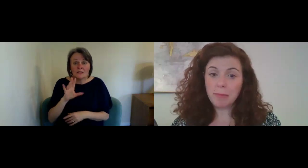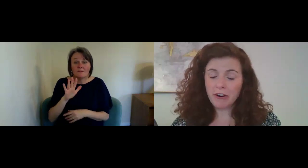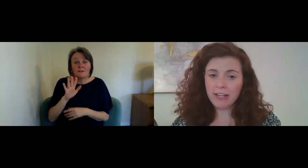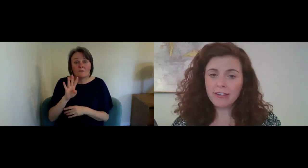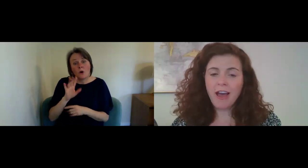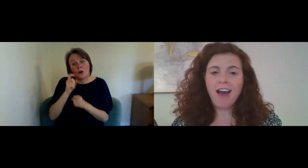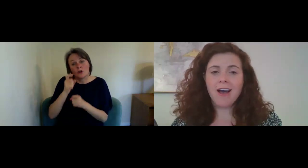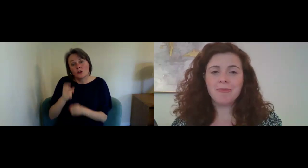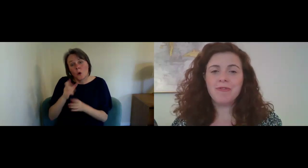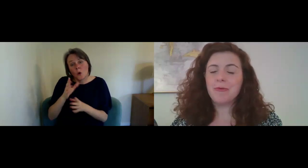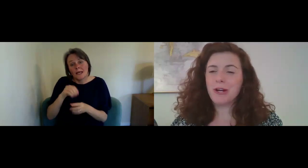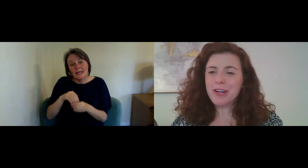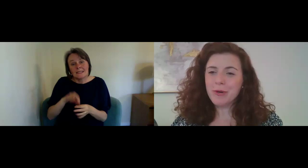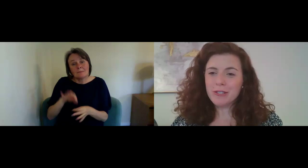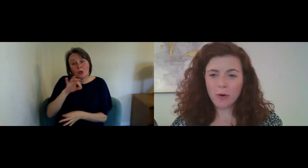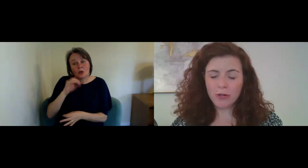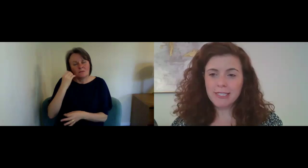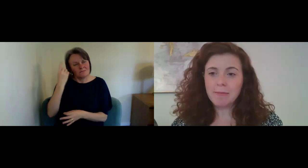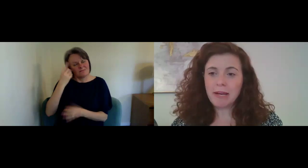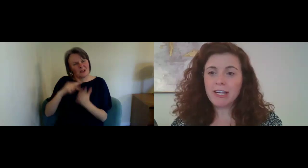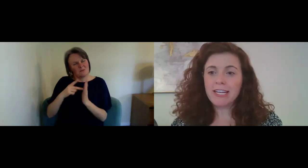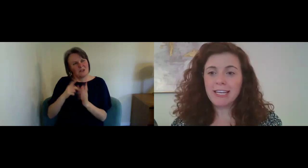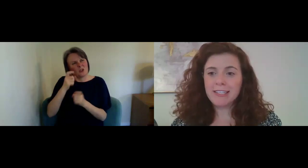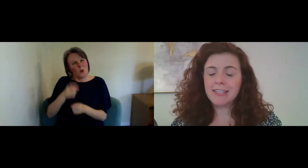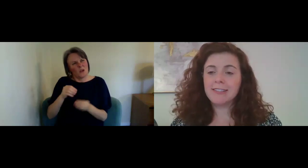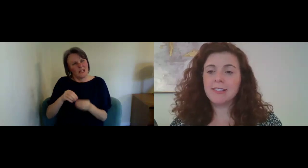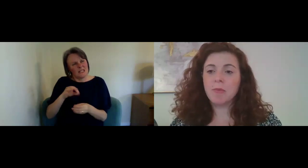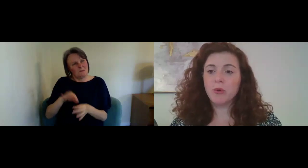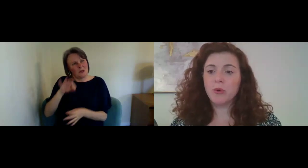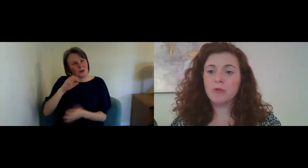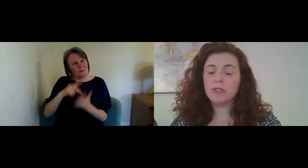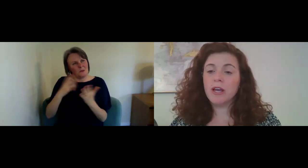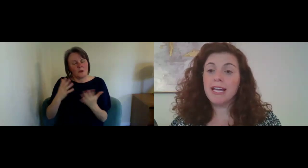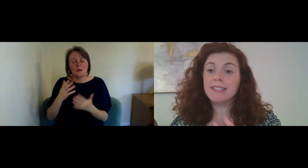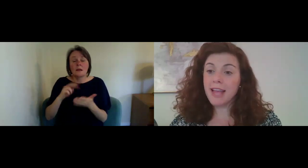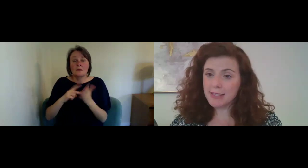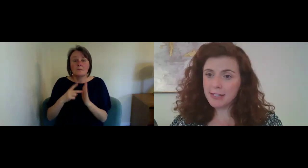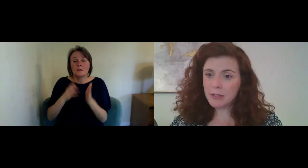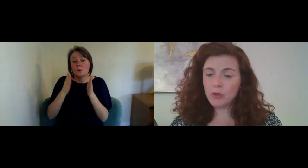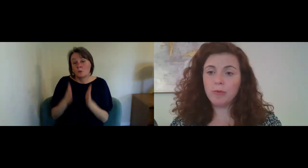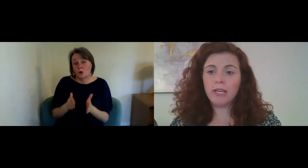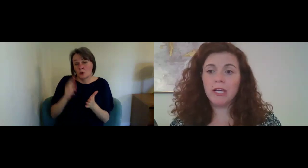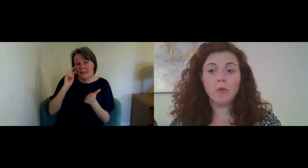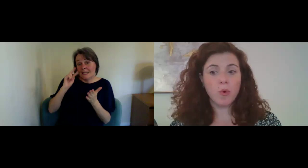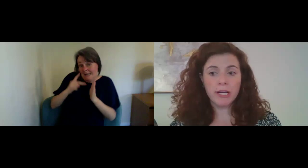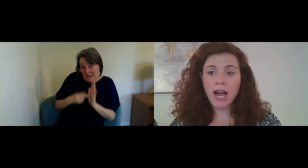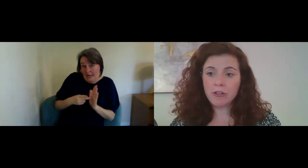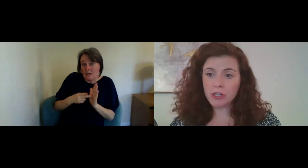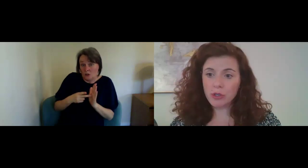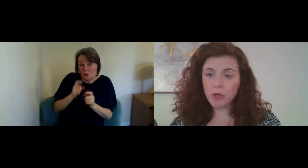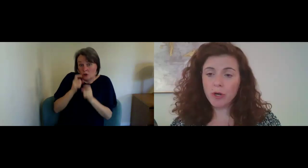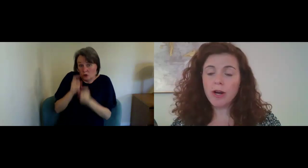in spirit. If you're wondering what a donor in spirit is, it's someone who's intended to be an organ, eye or tissue donor